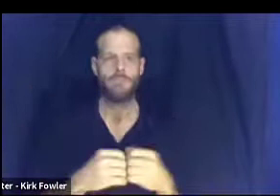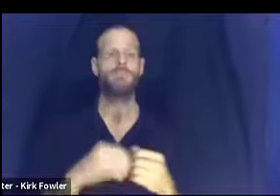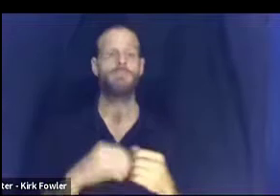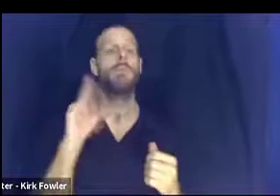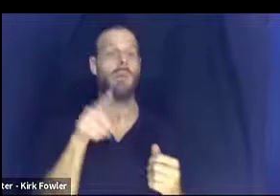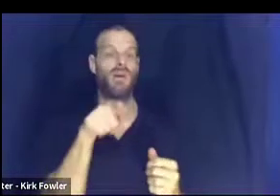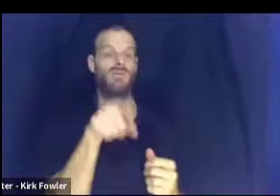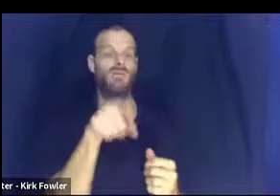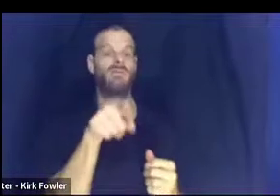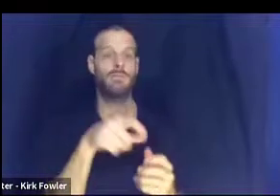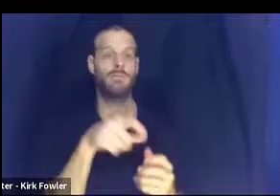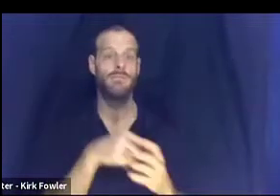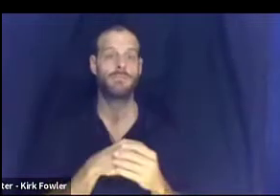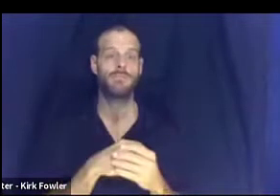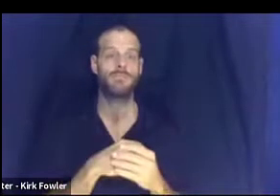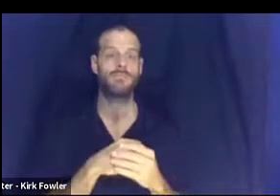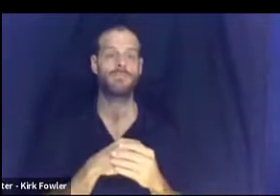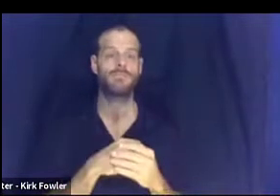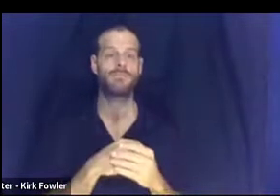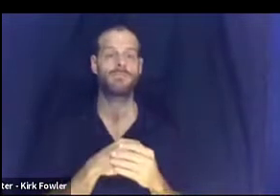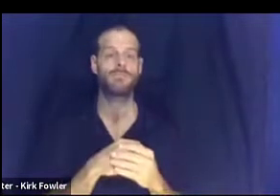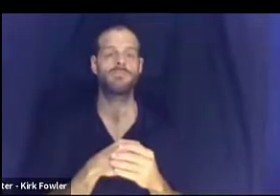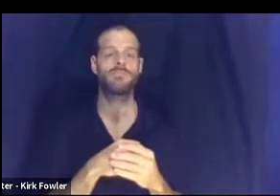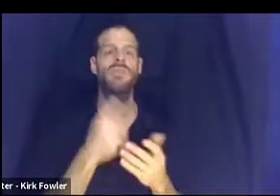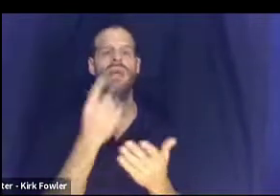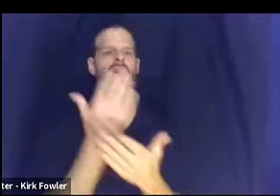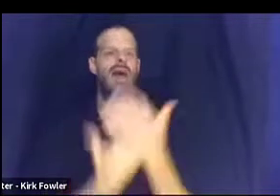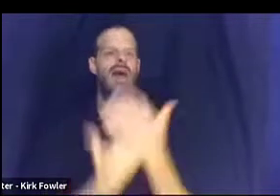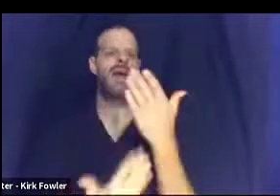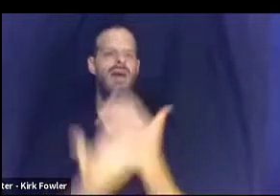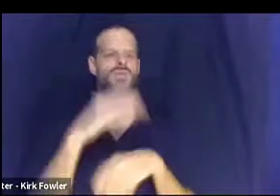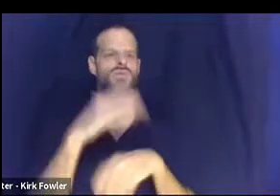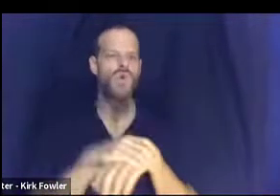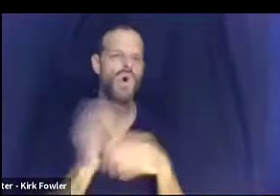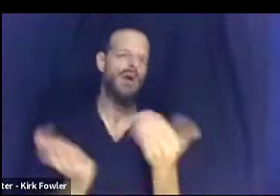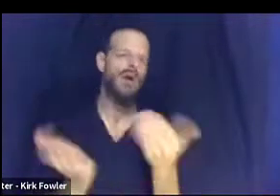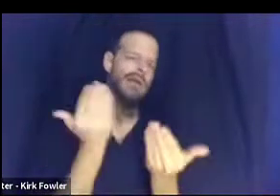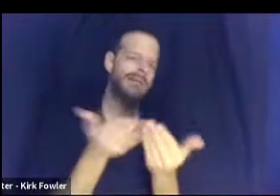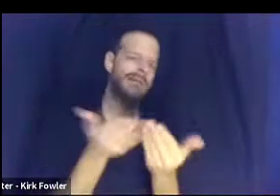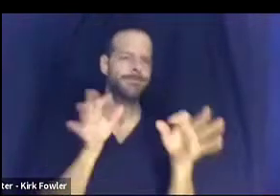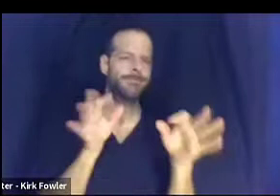it's a kind of a hands-on easy way of explaining communication development